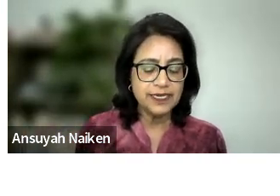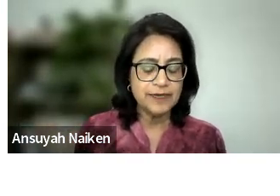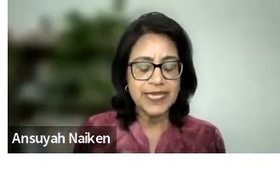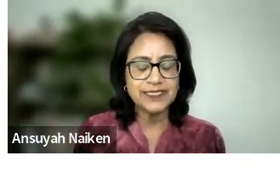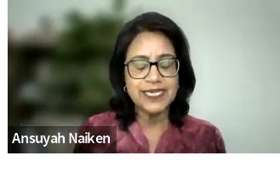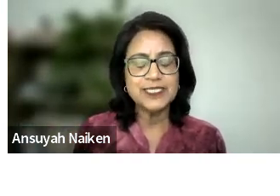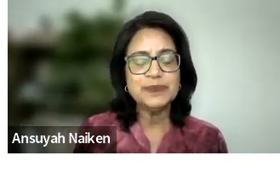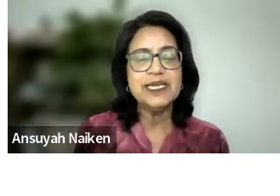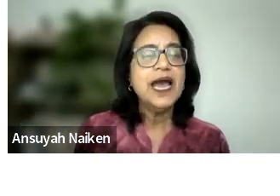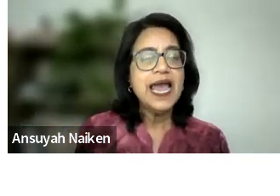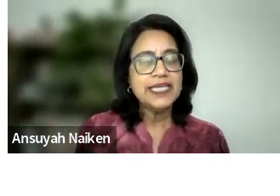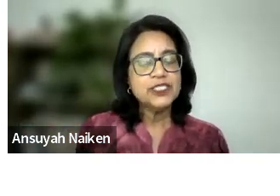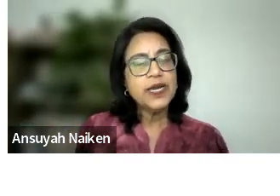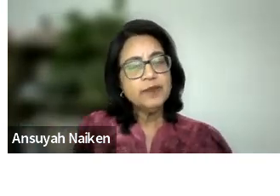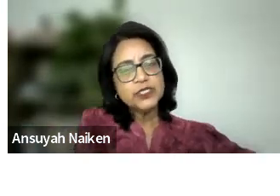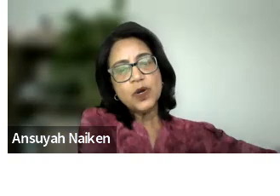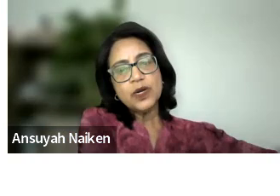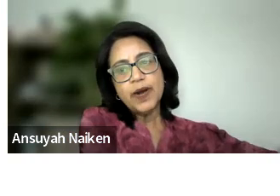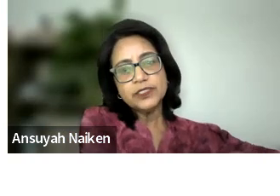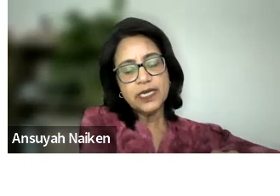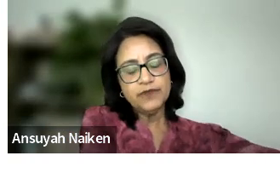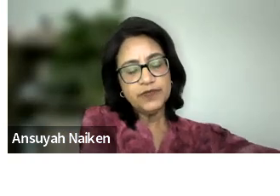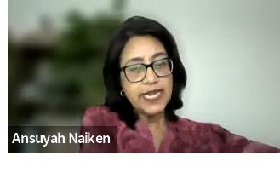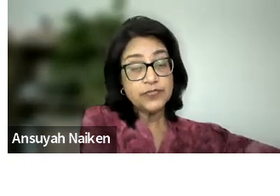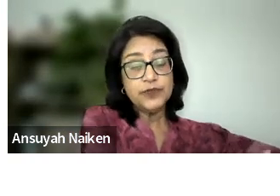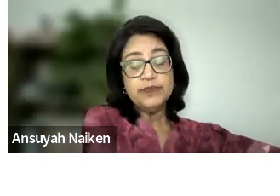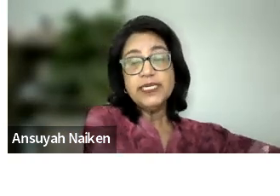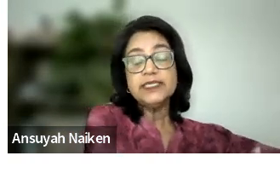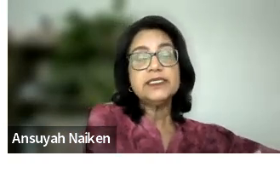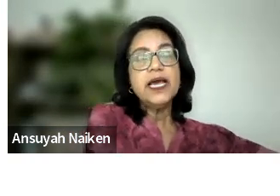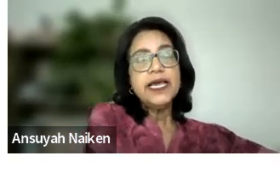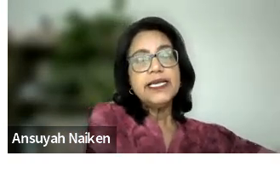So, I am a woman of Asian South Asian dissent. My ancestors are from India.